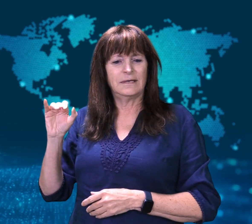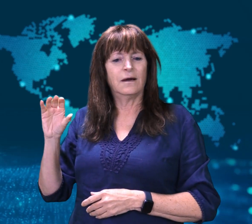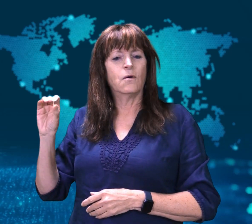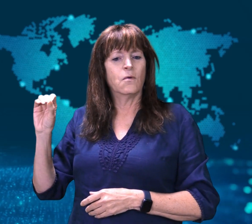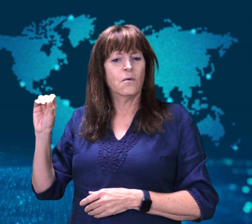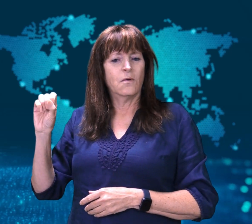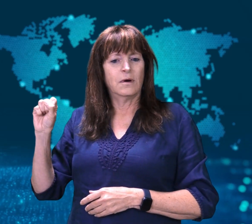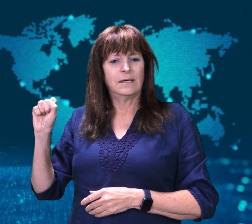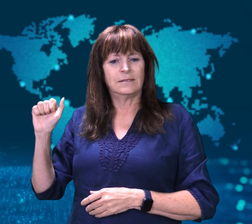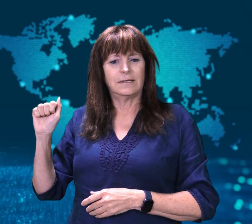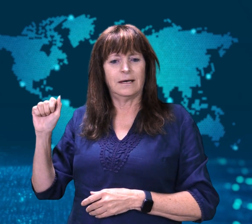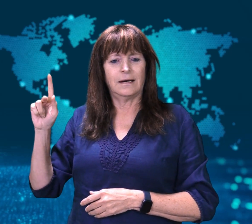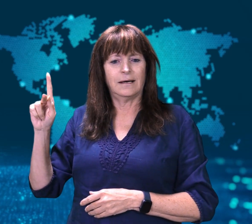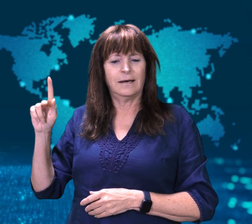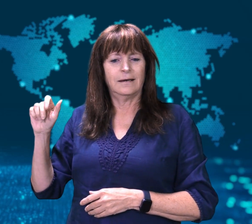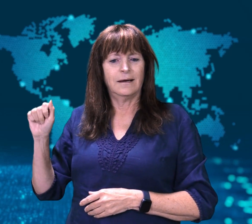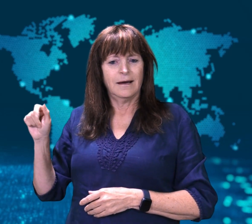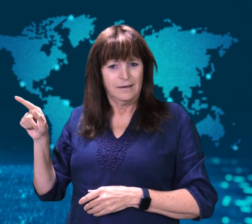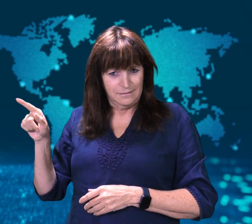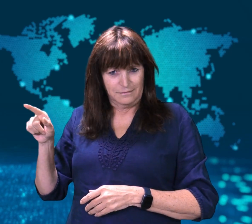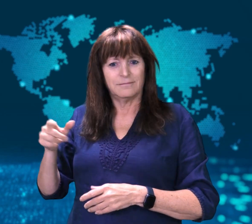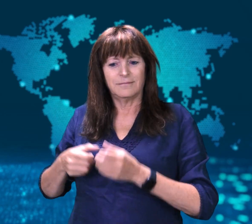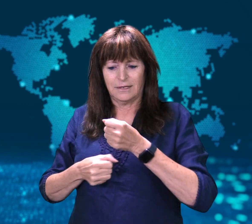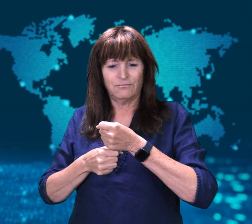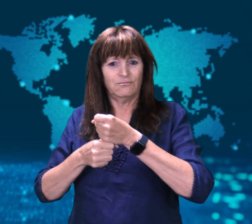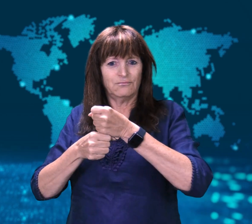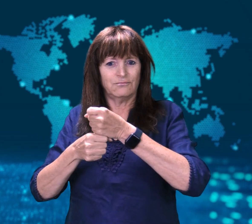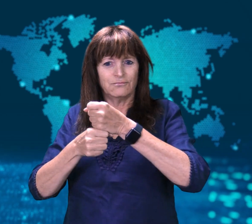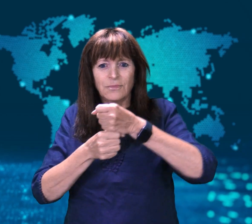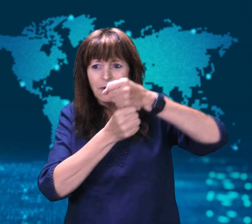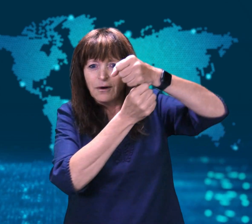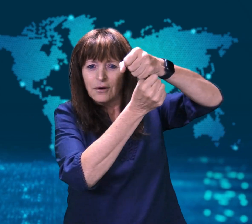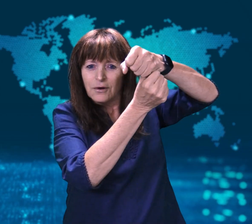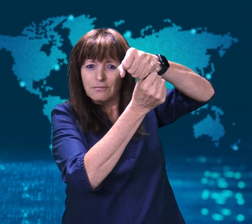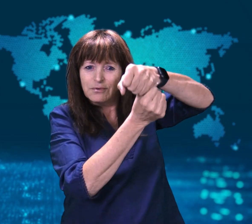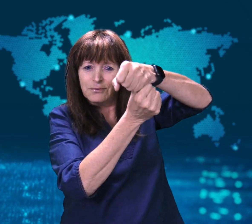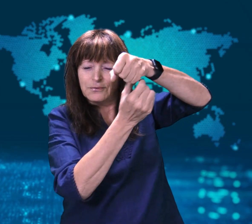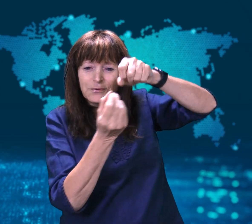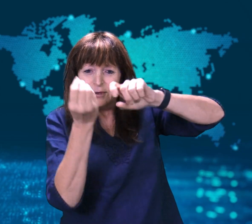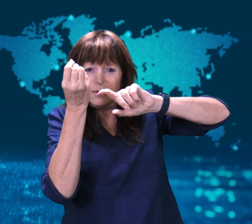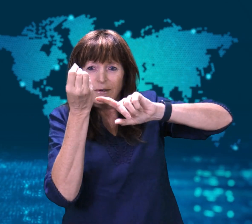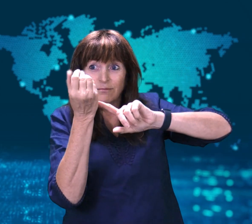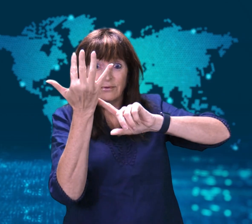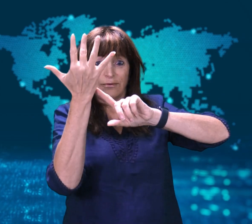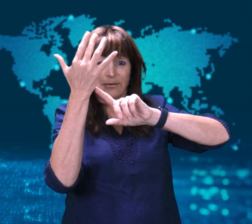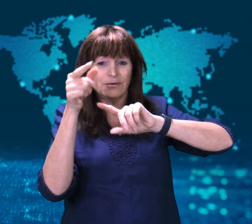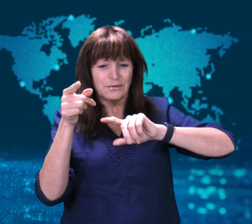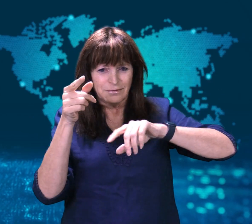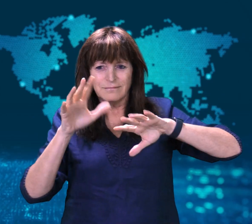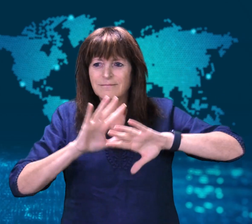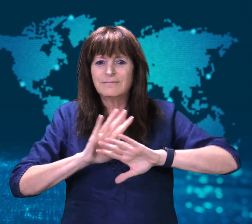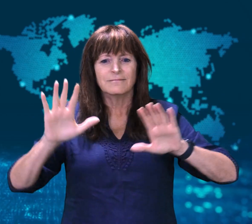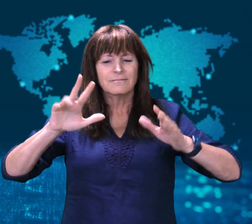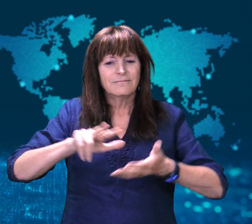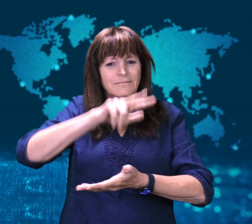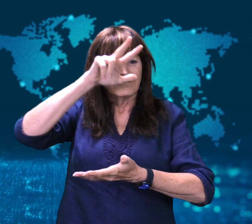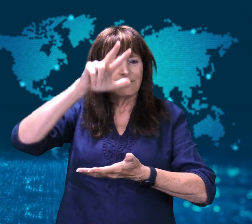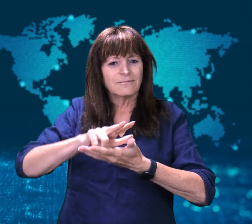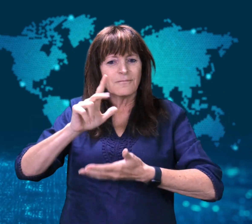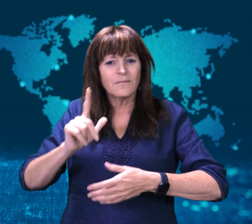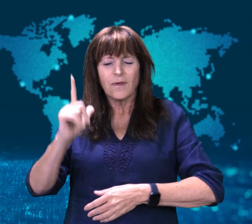lit the cauldron to make the formal start of the Games,